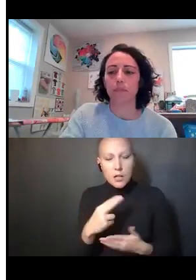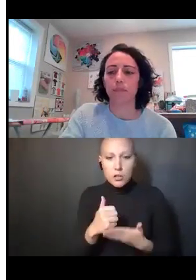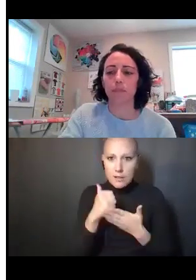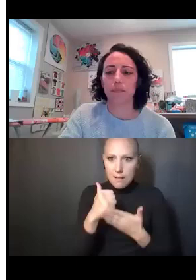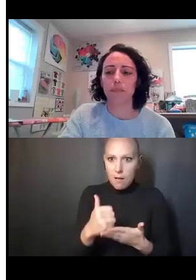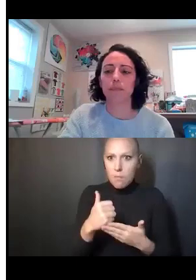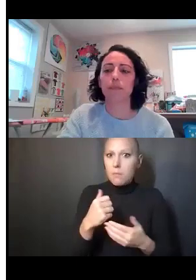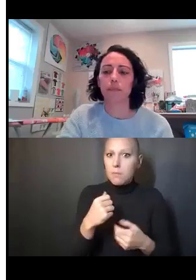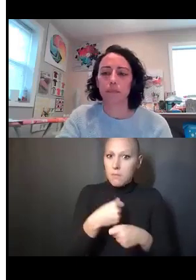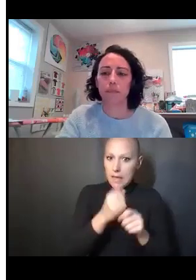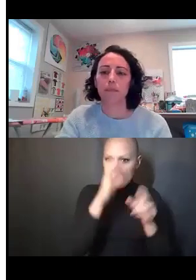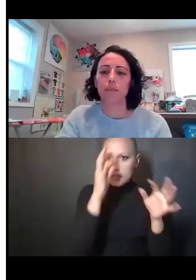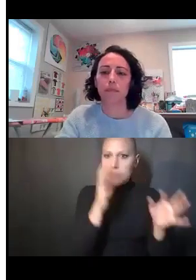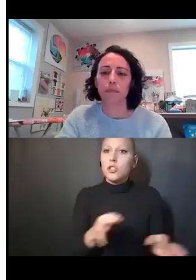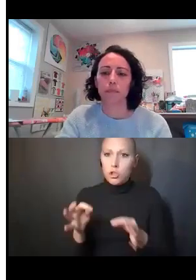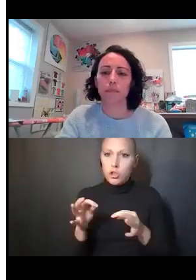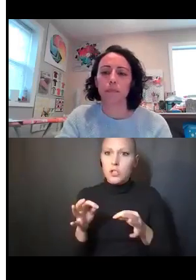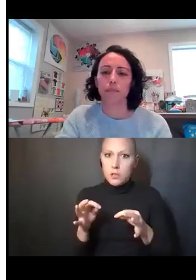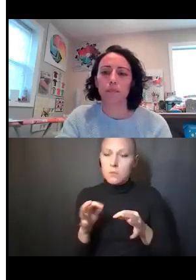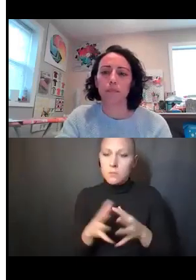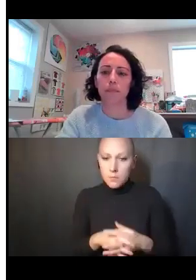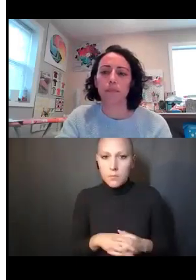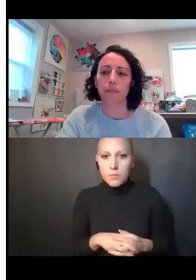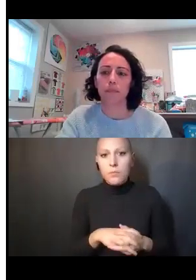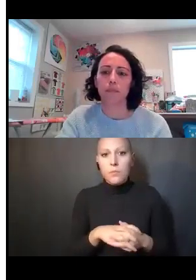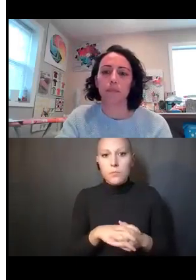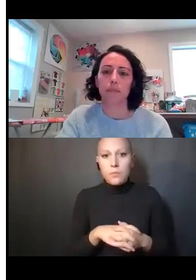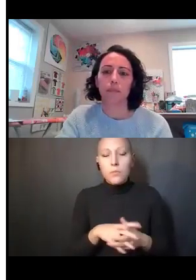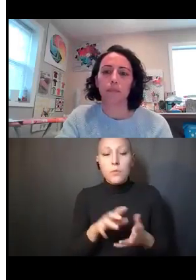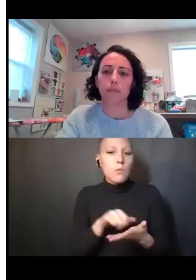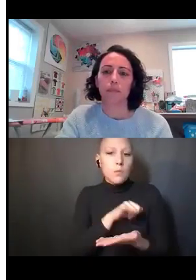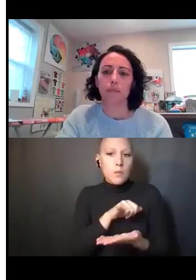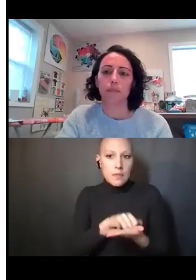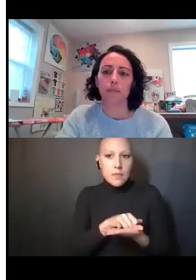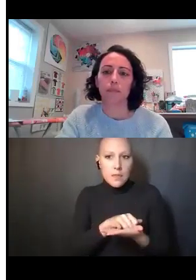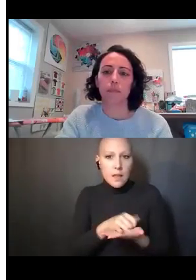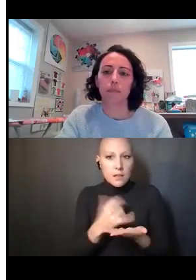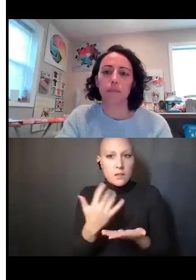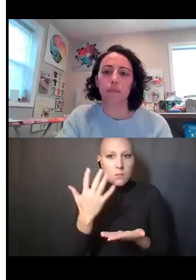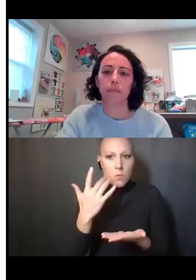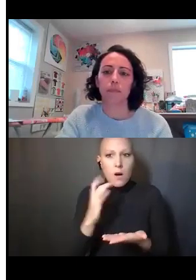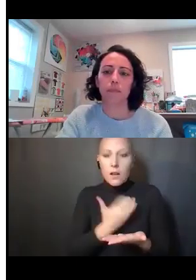so that's a part of why we are asking for the contracts